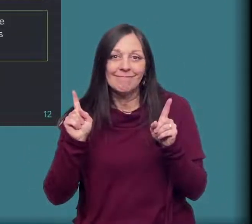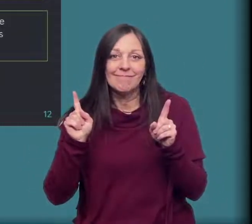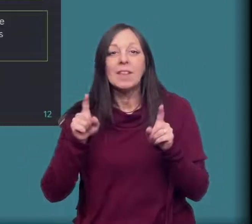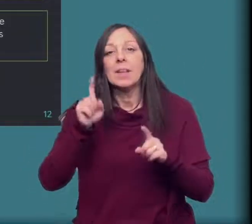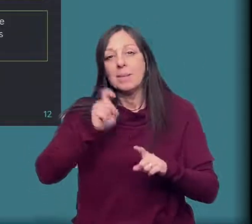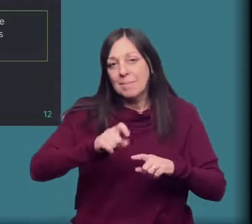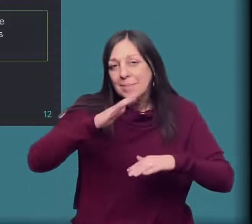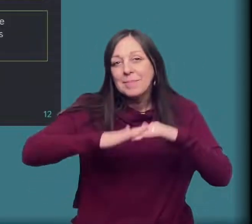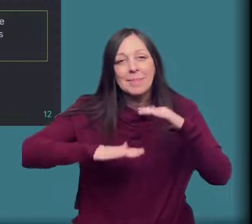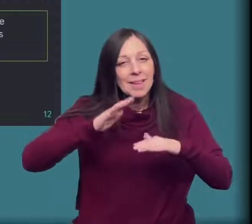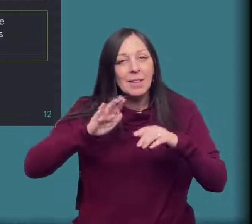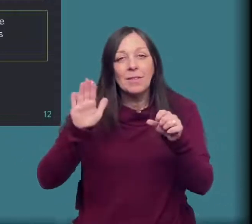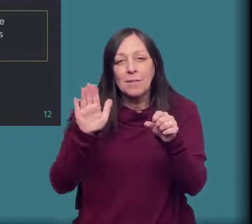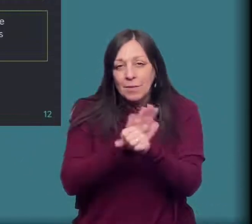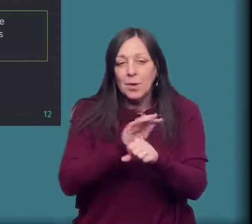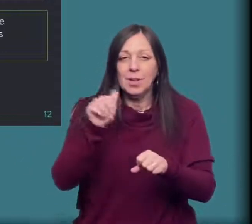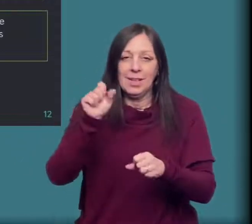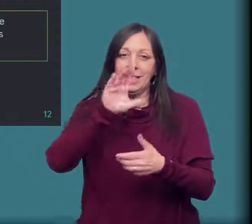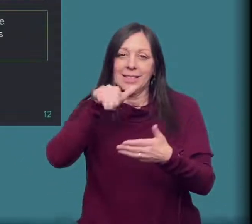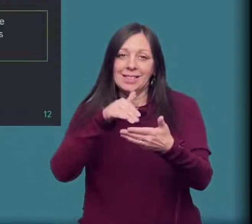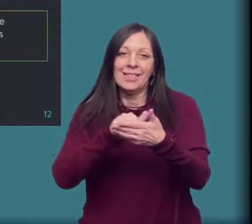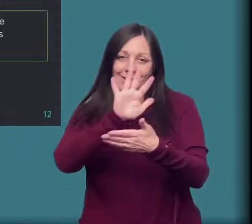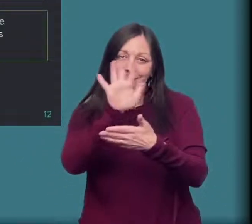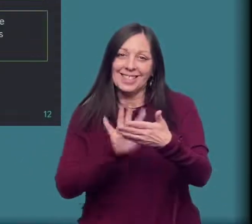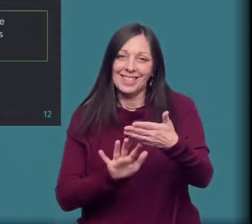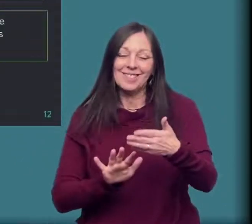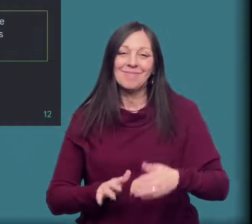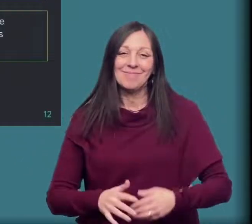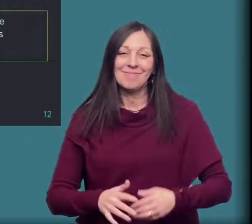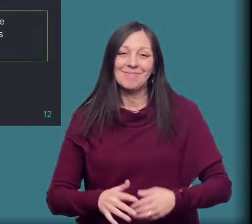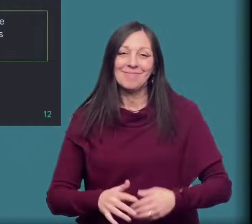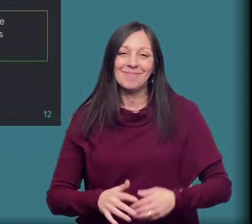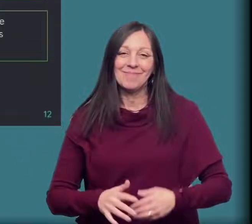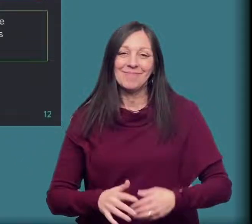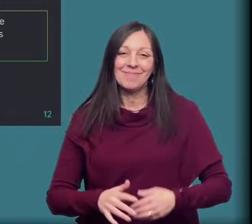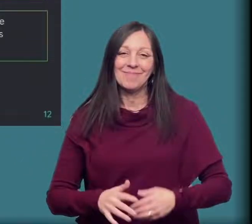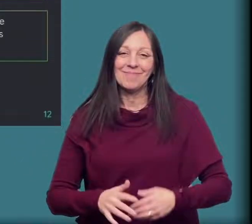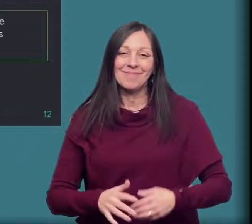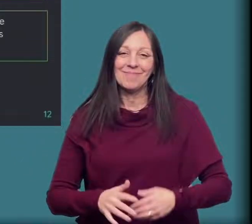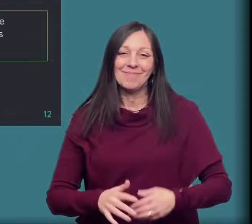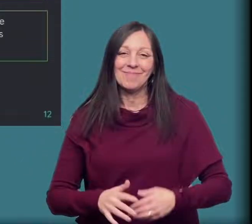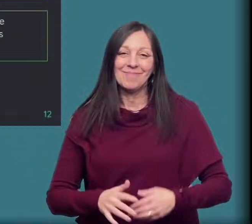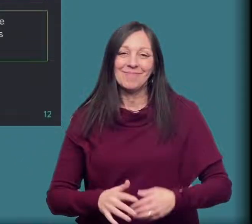Based on these results, our team began iteratively prototyping aspects of an SL centric survey tool built from the ground up.